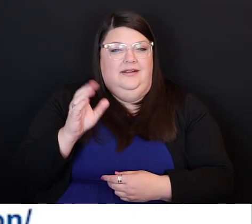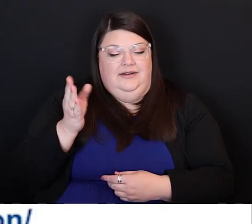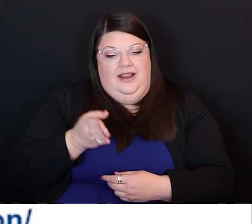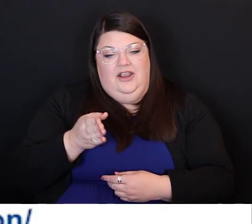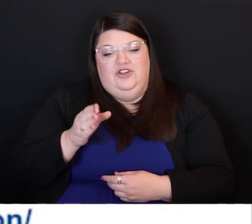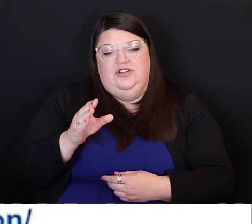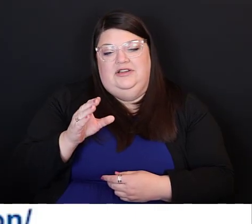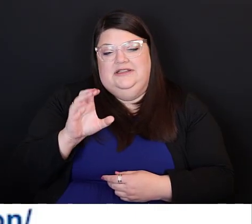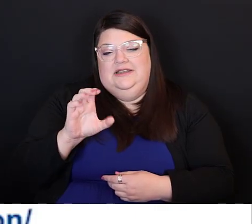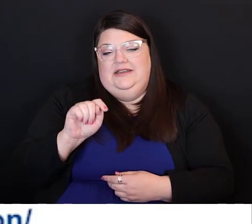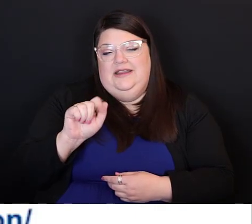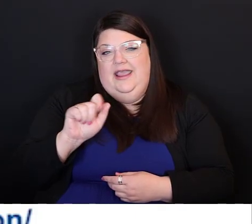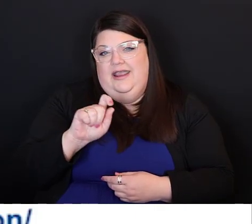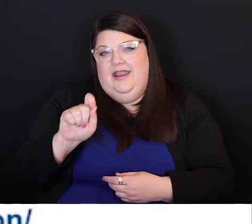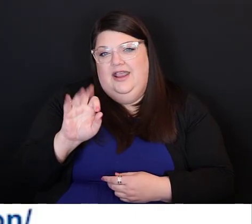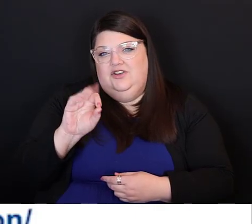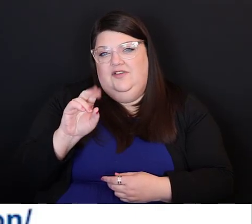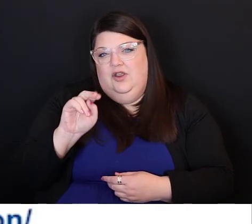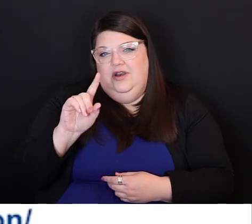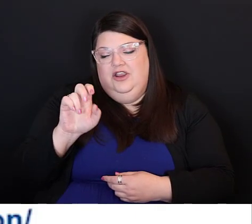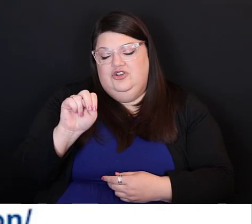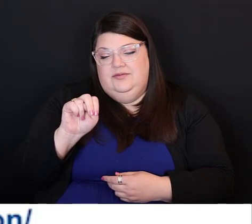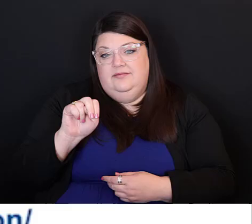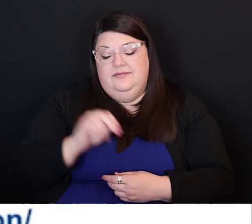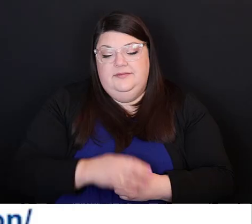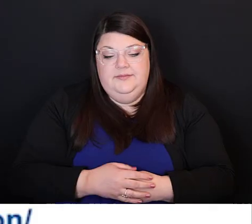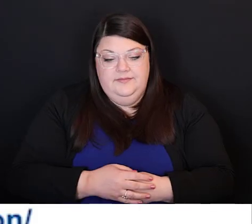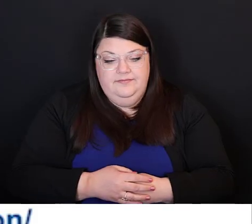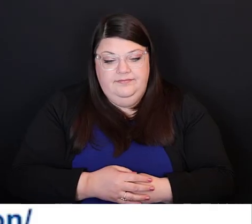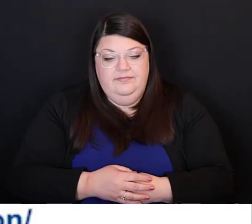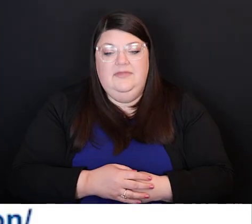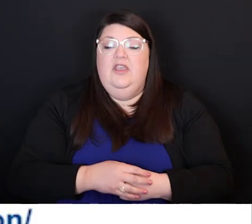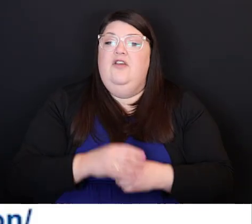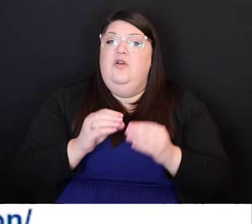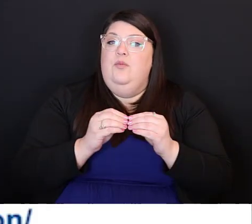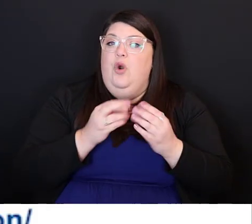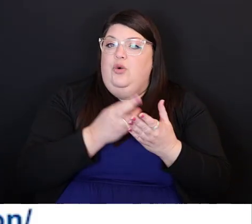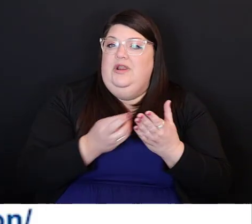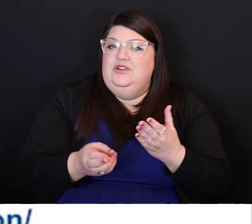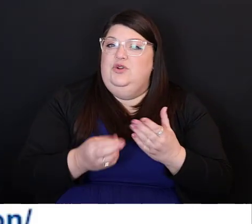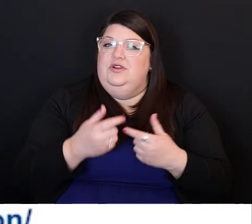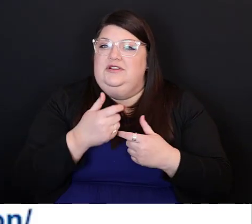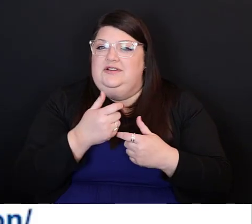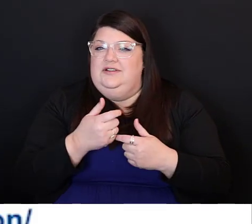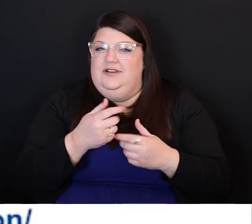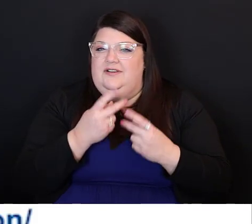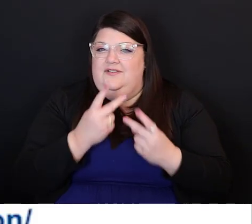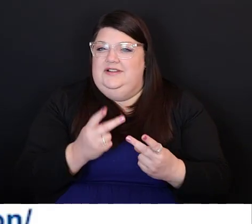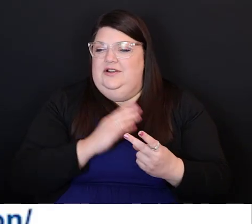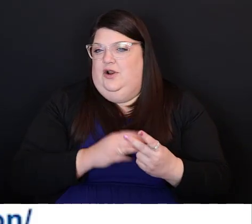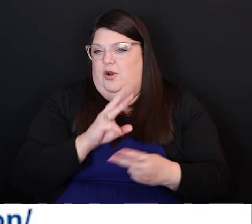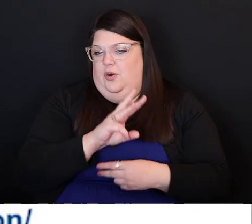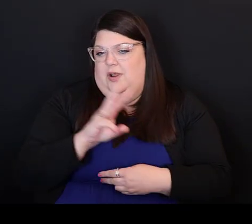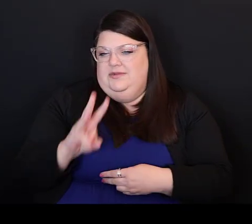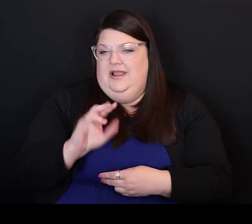CTA Dash Foundation. And for more resources like this video, visit the Housing and Services Resource